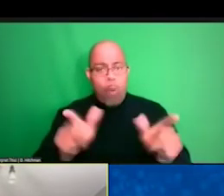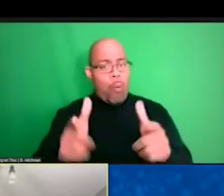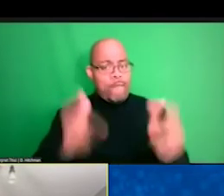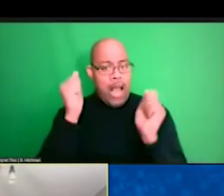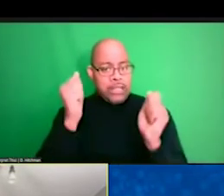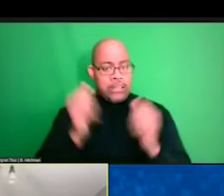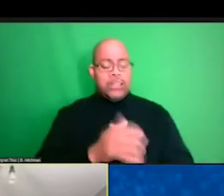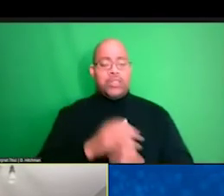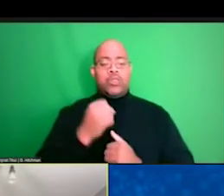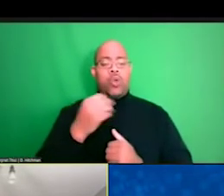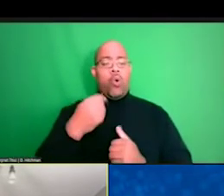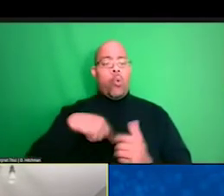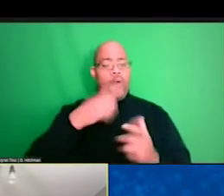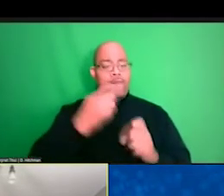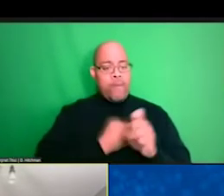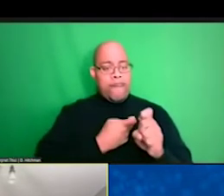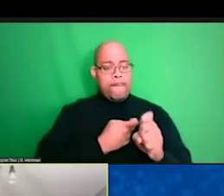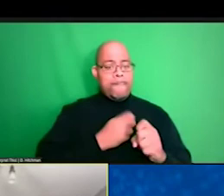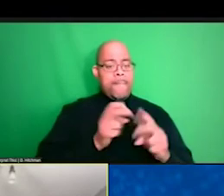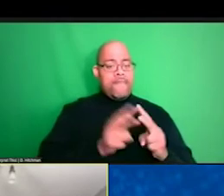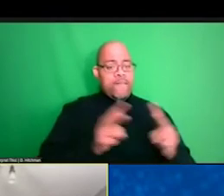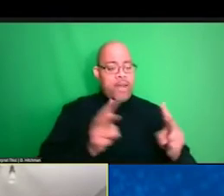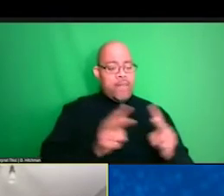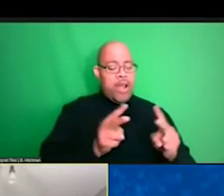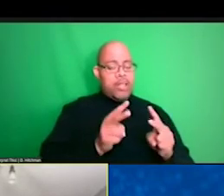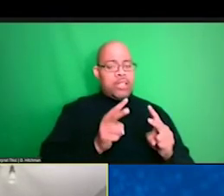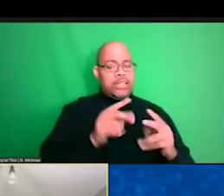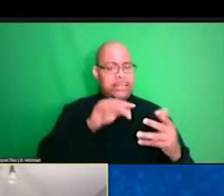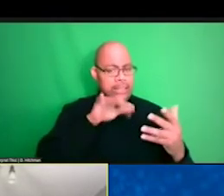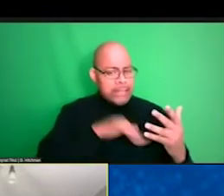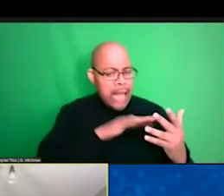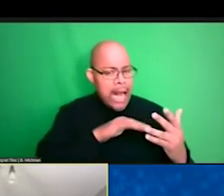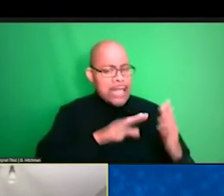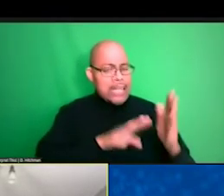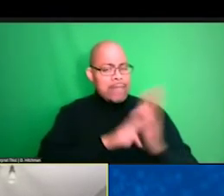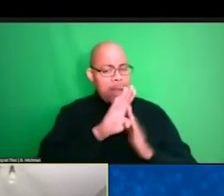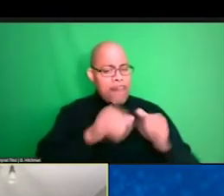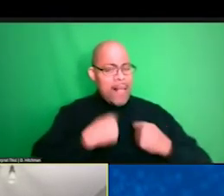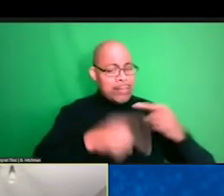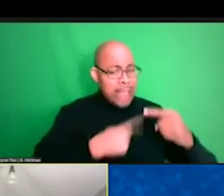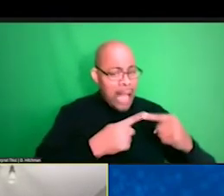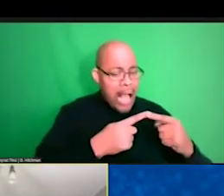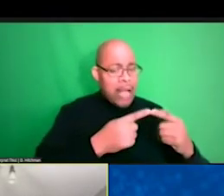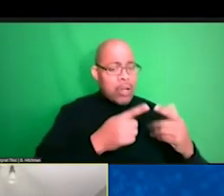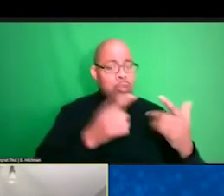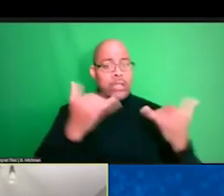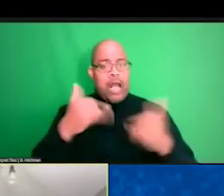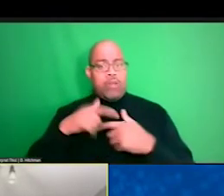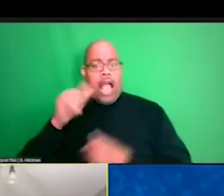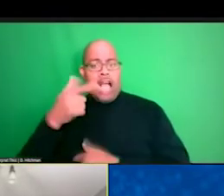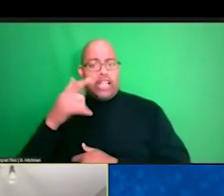so we went from very kind of sudden development life cycle to these agile development, you